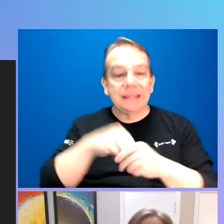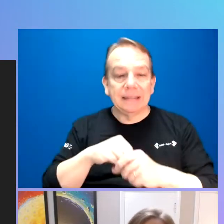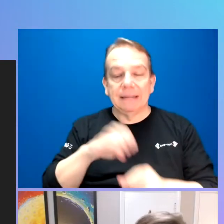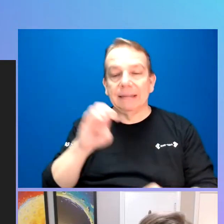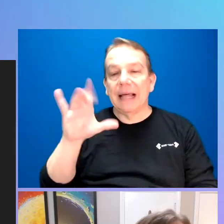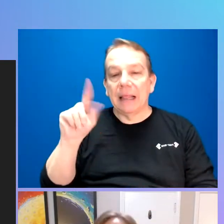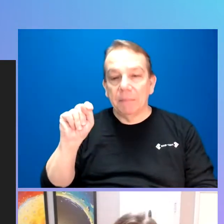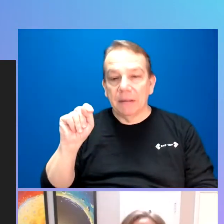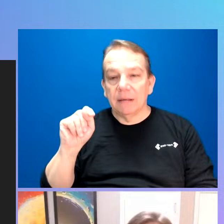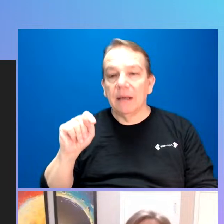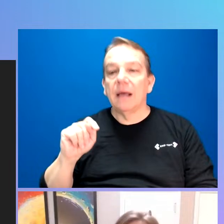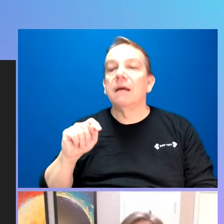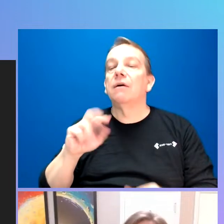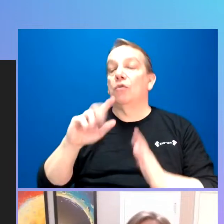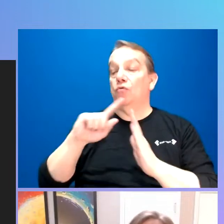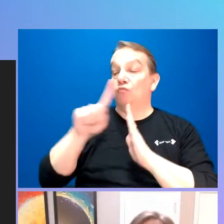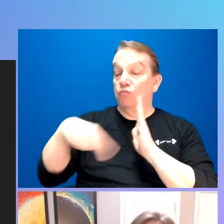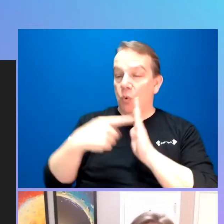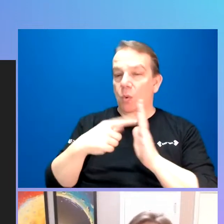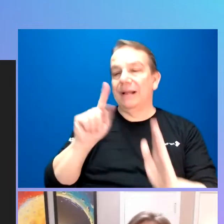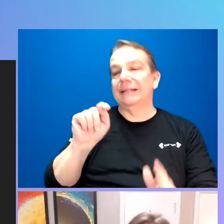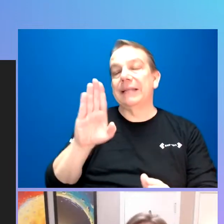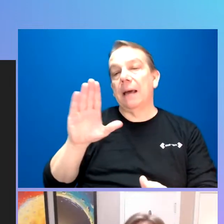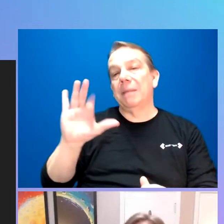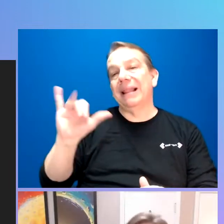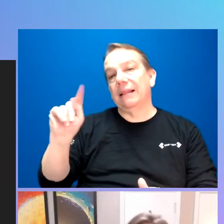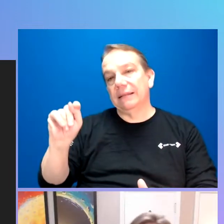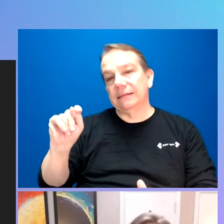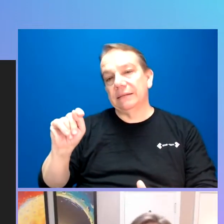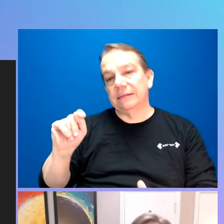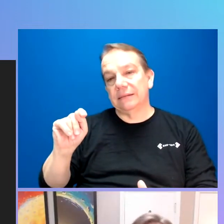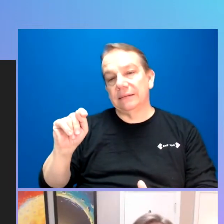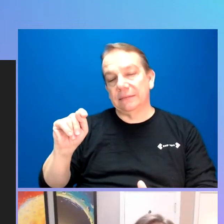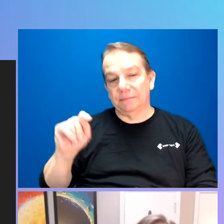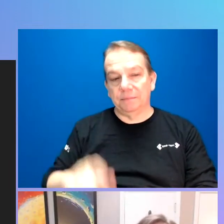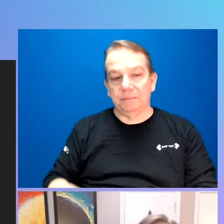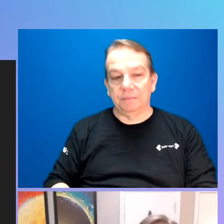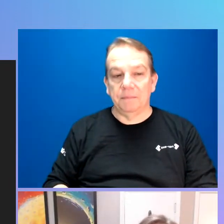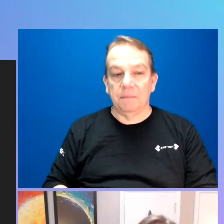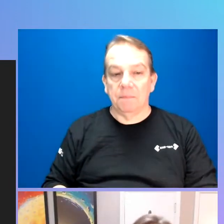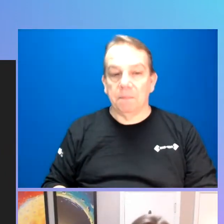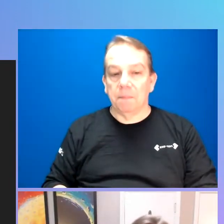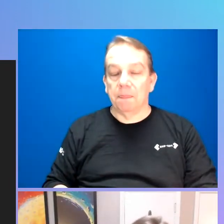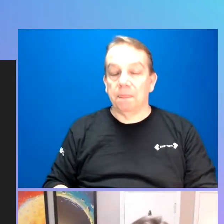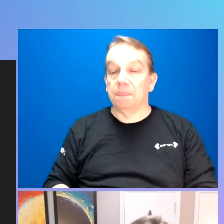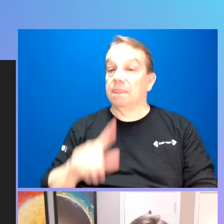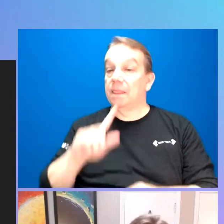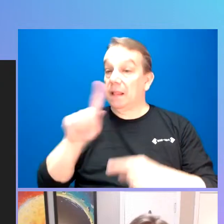element that has a role of tab list. Just like we did with the bulleted list before. Now, when